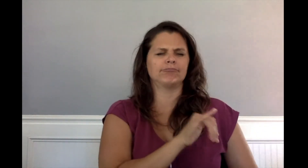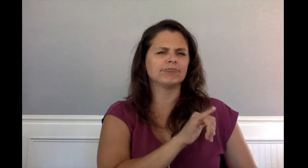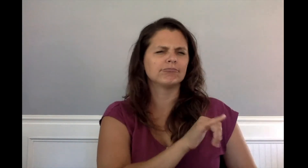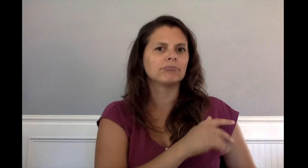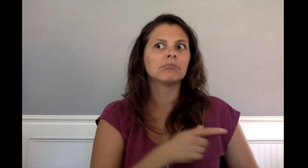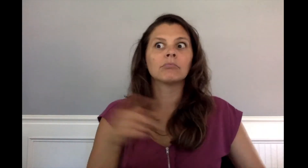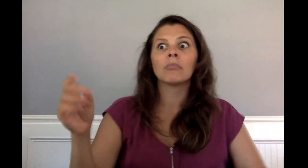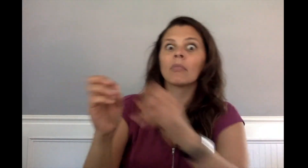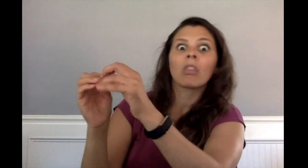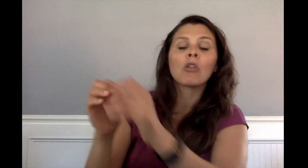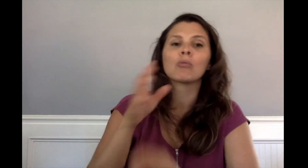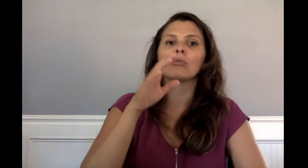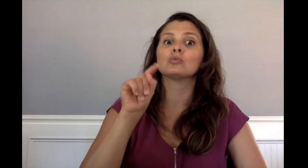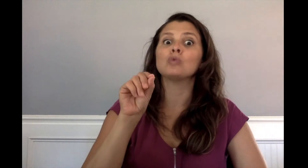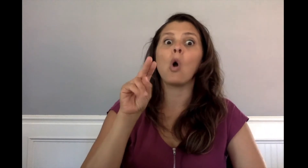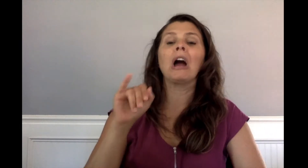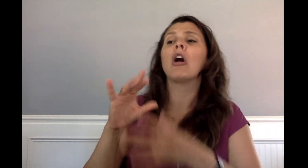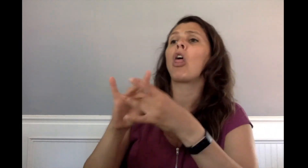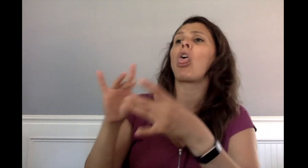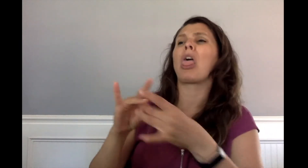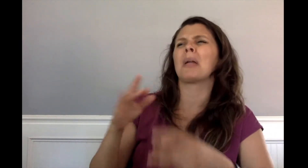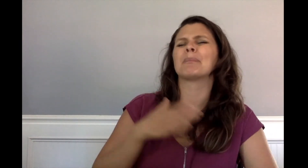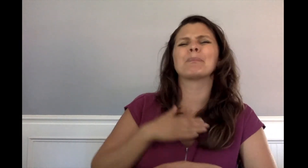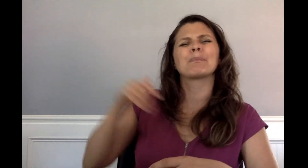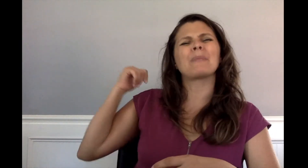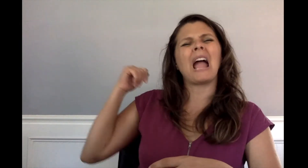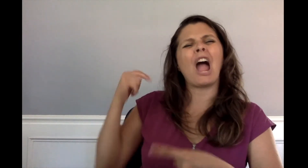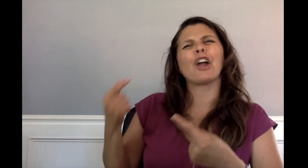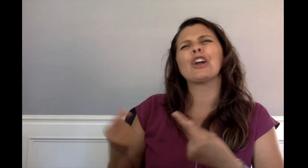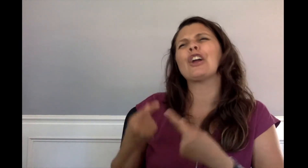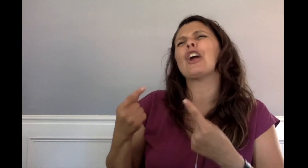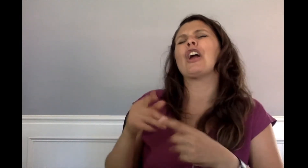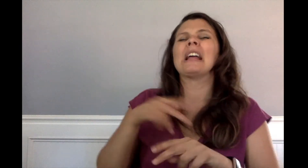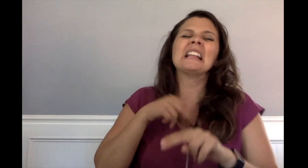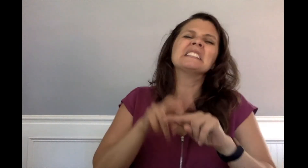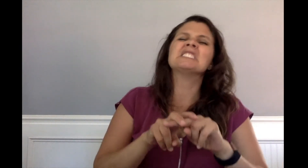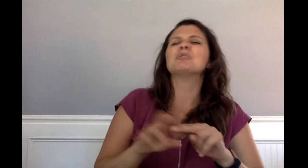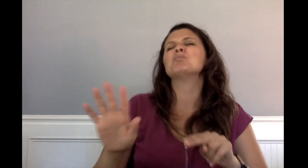"Toni said her back hurts," Frog told Charlie.